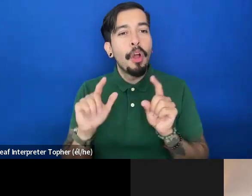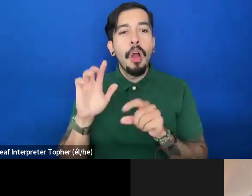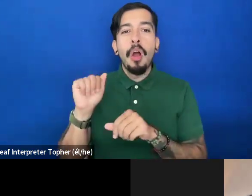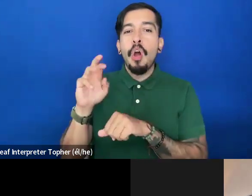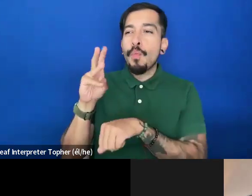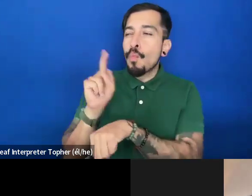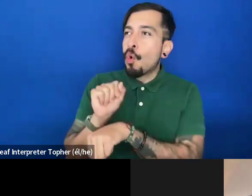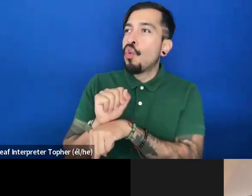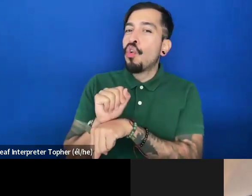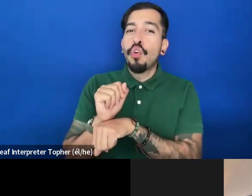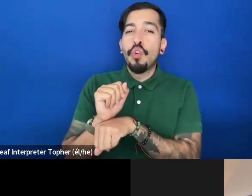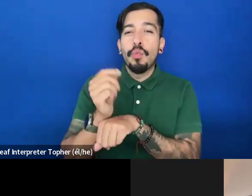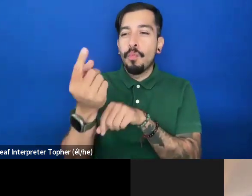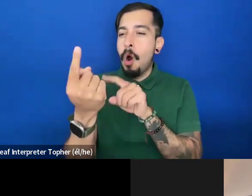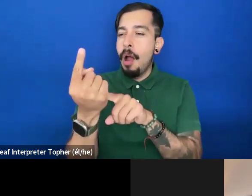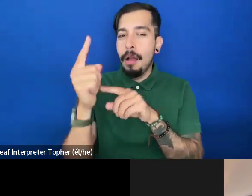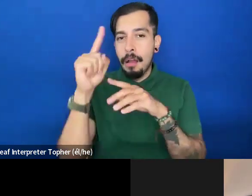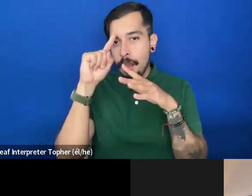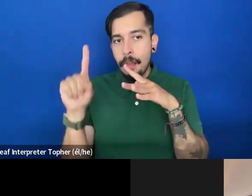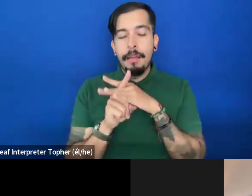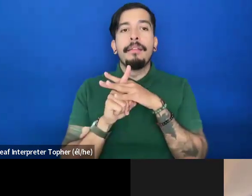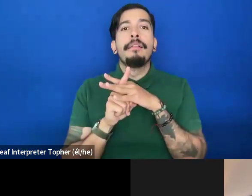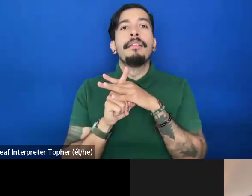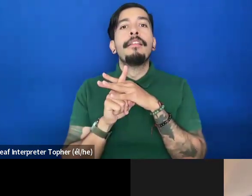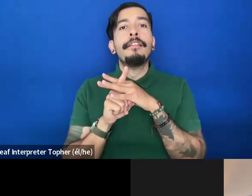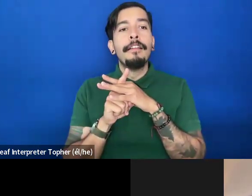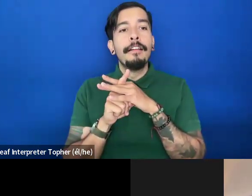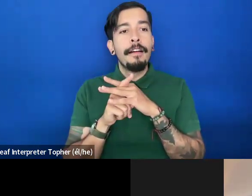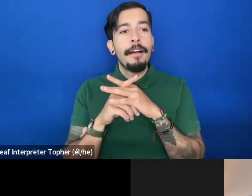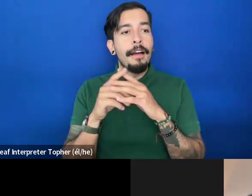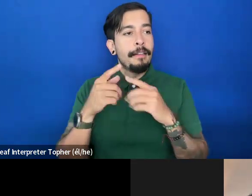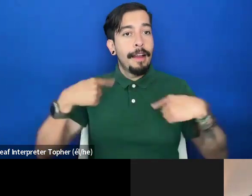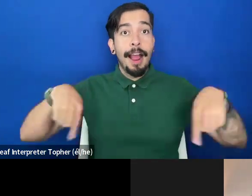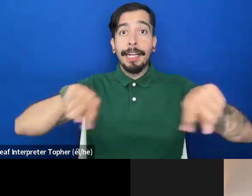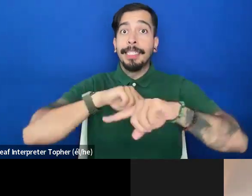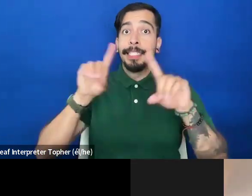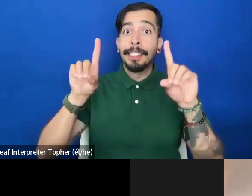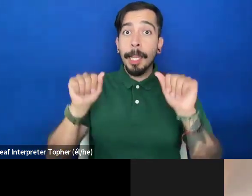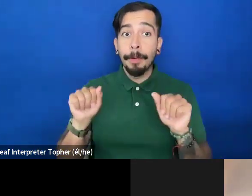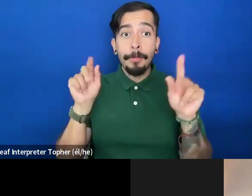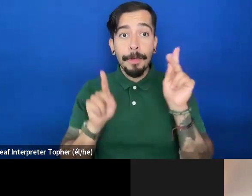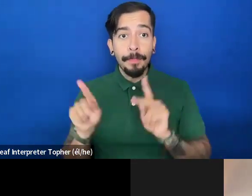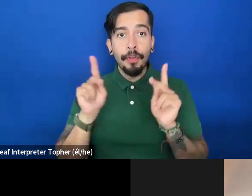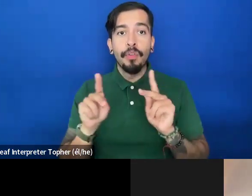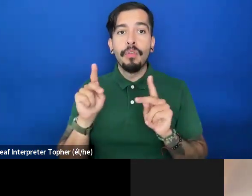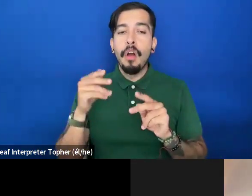to us, as disabled people, care work often means that we have to keep fighting for our lives